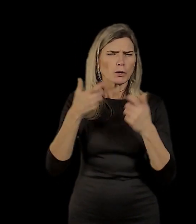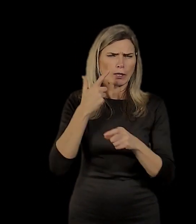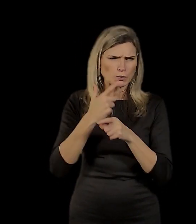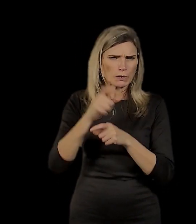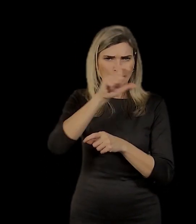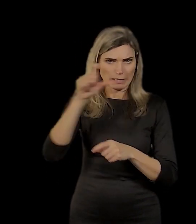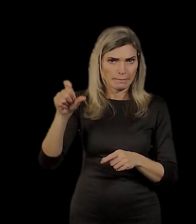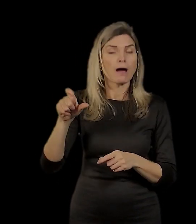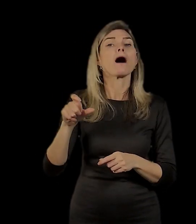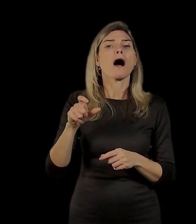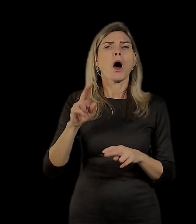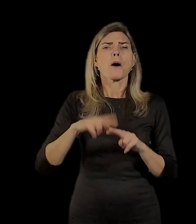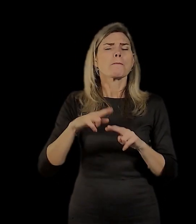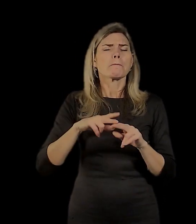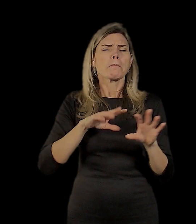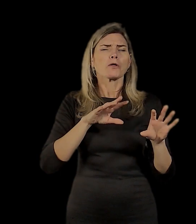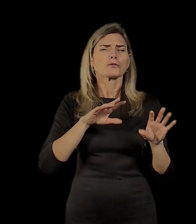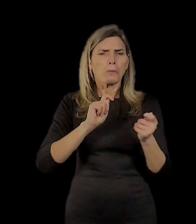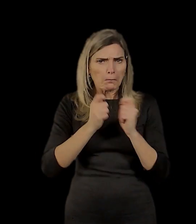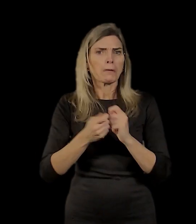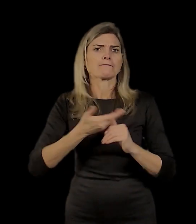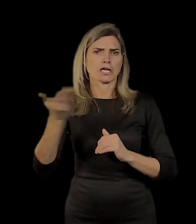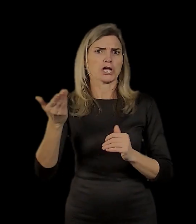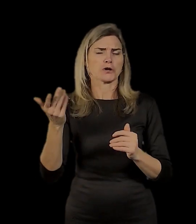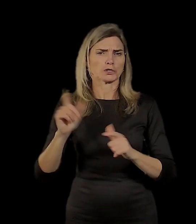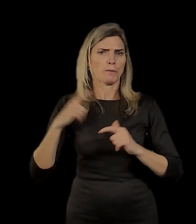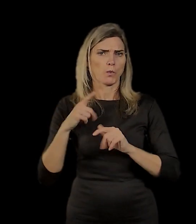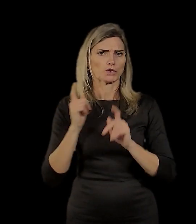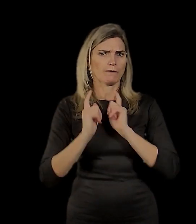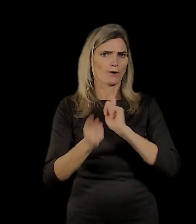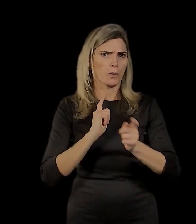An important element of the embankment is the appearance of the landscape, the appearance of nature.